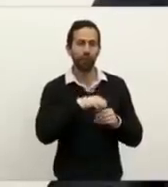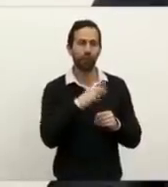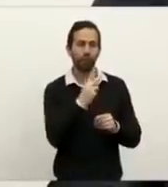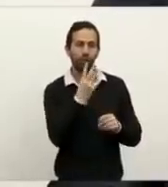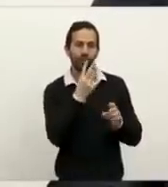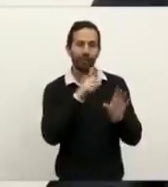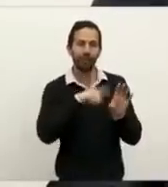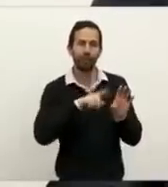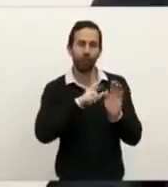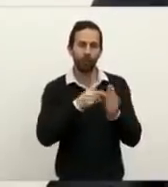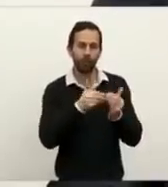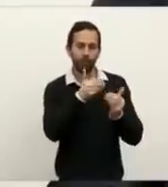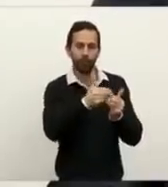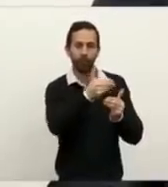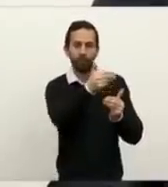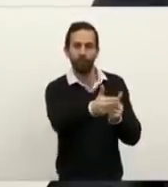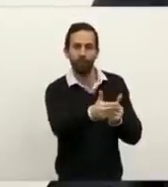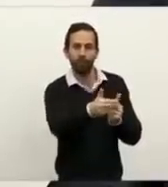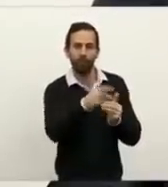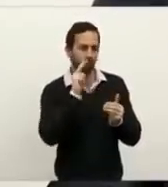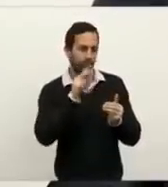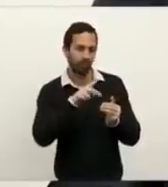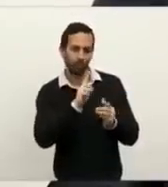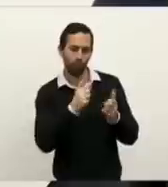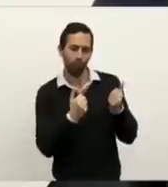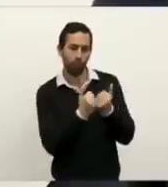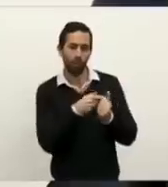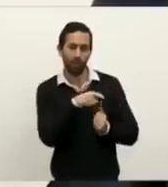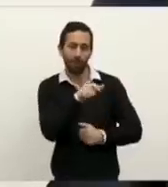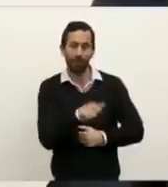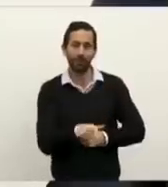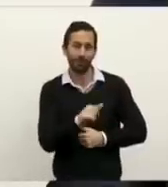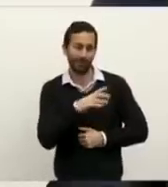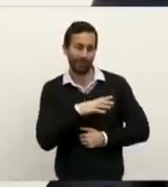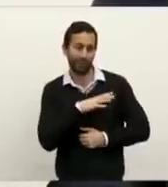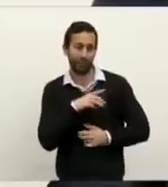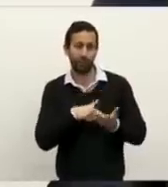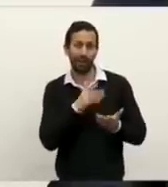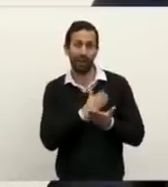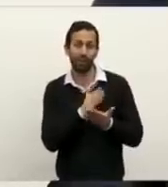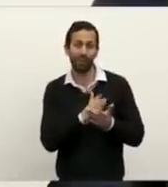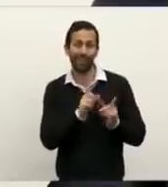It'll also identify what supports might the participant need to actually go and implement that plan.